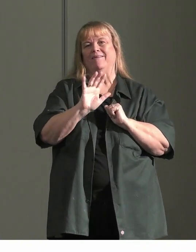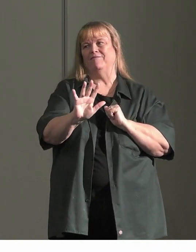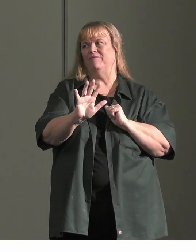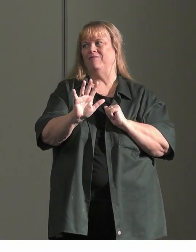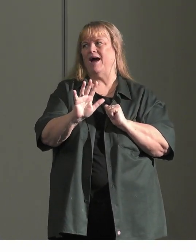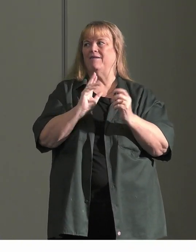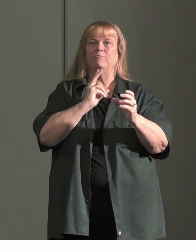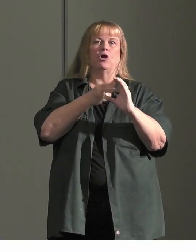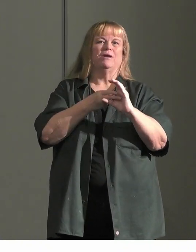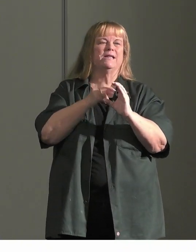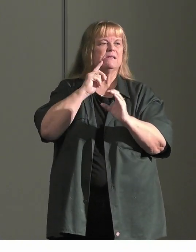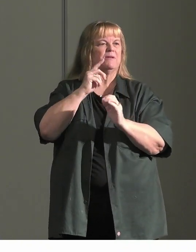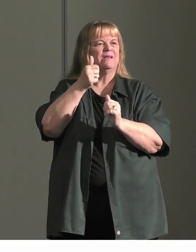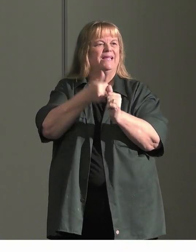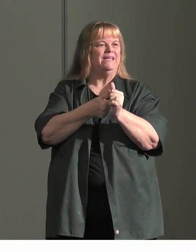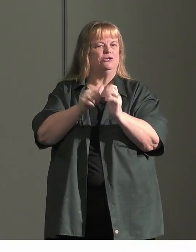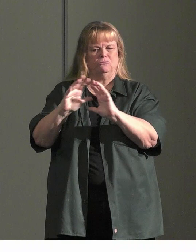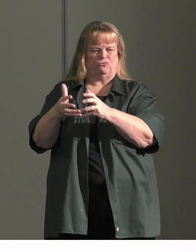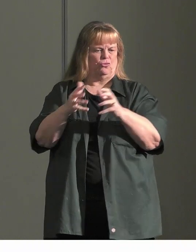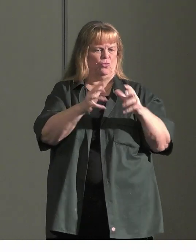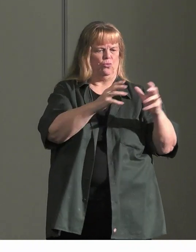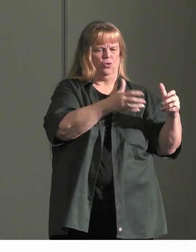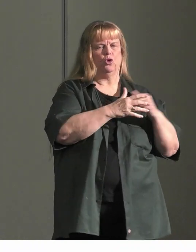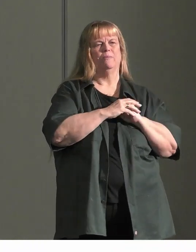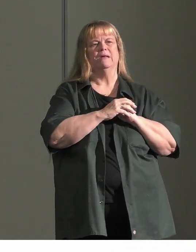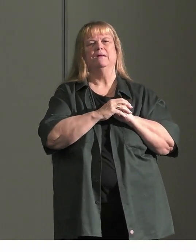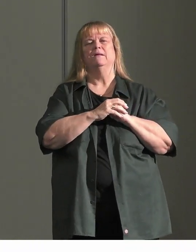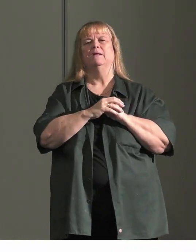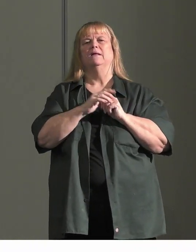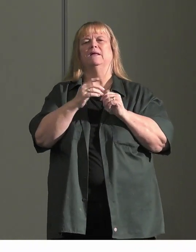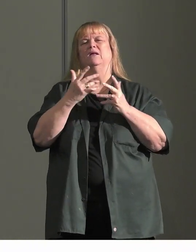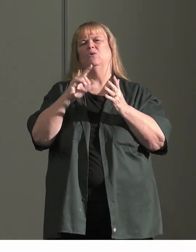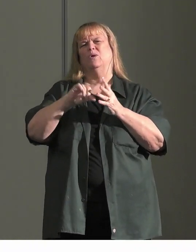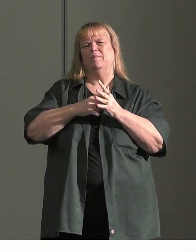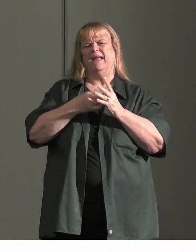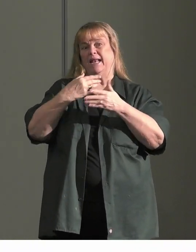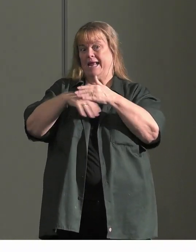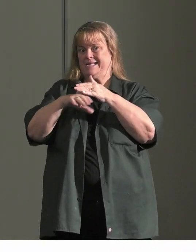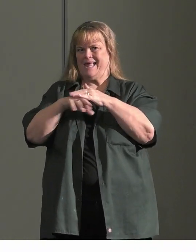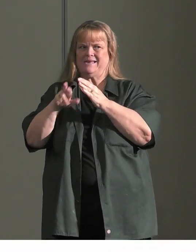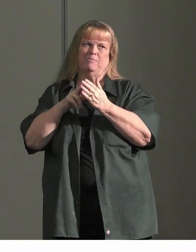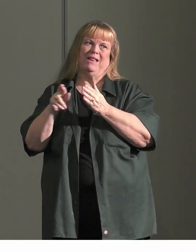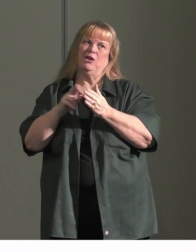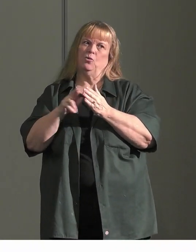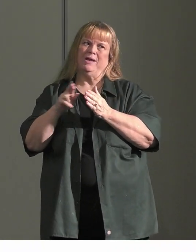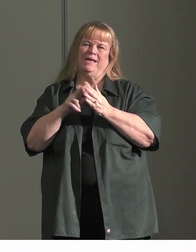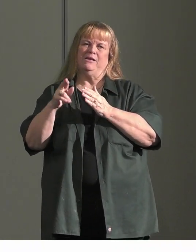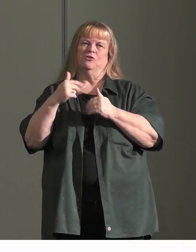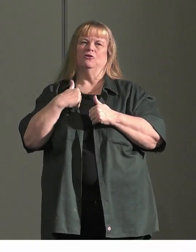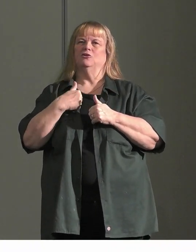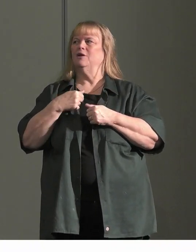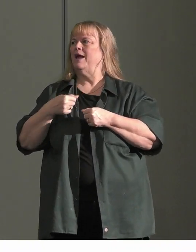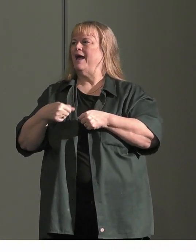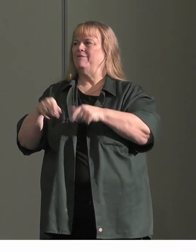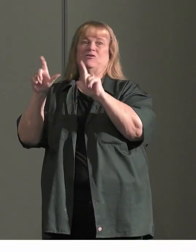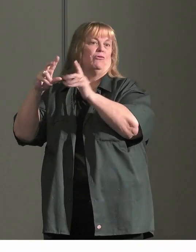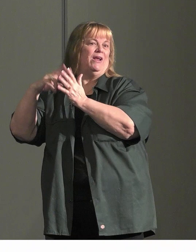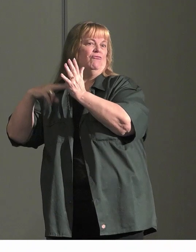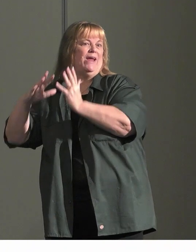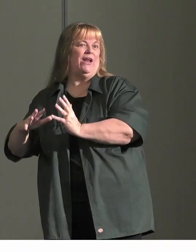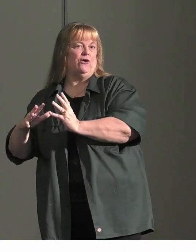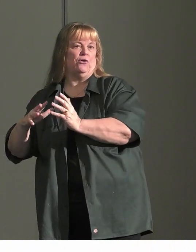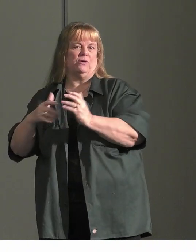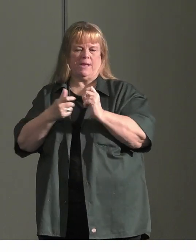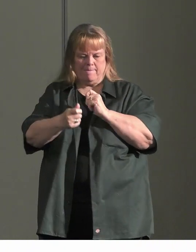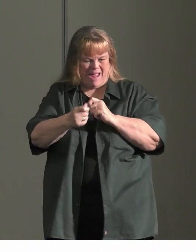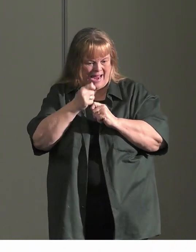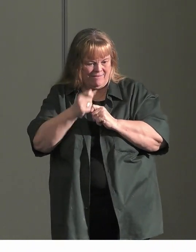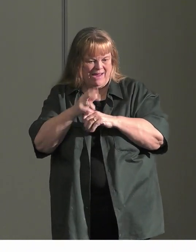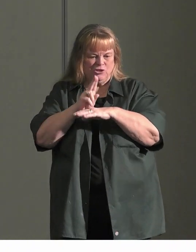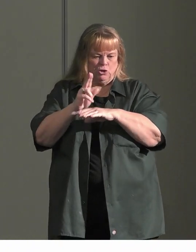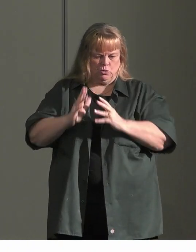participants per persona we get in accessibility I have screen reader magnification users and